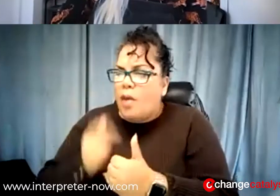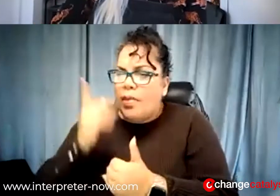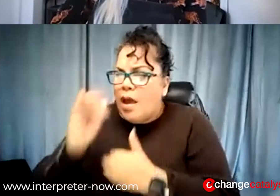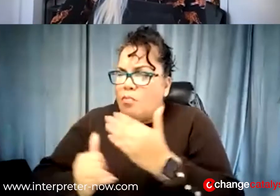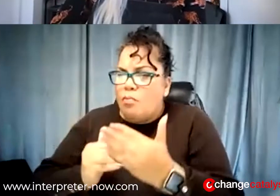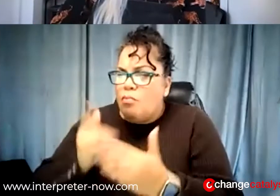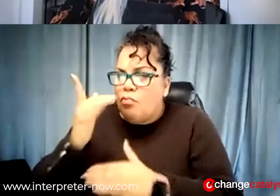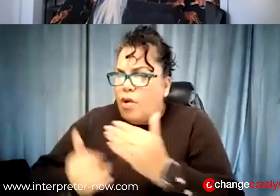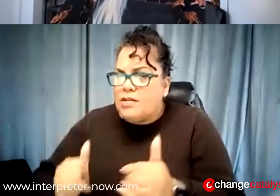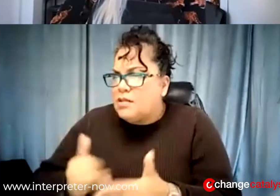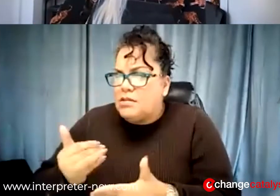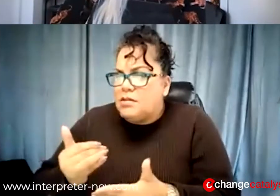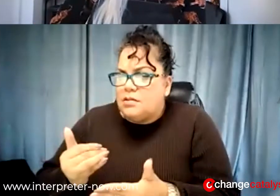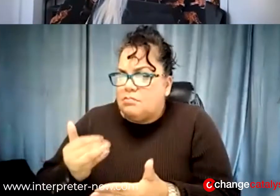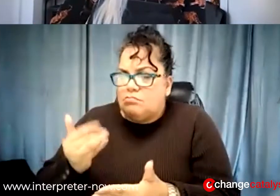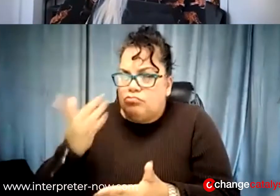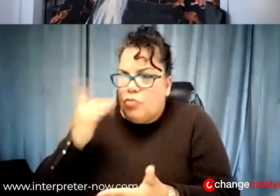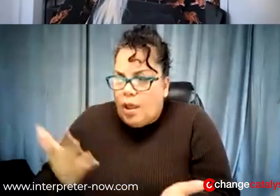Either one of you, both of you.